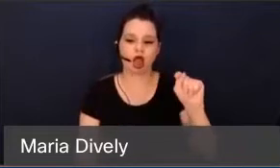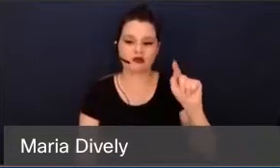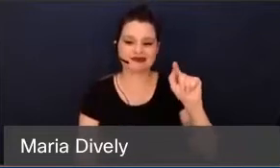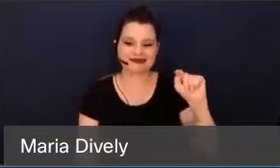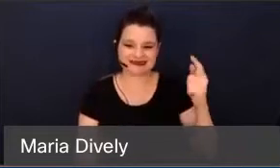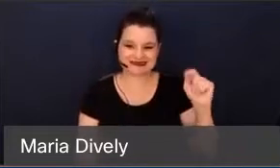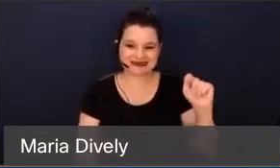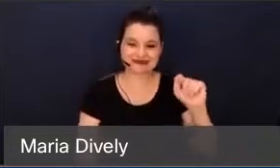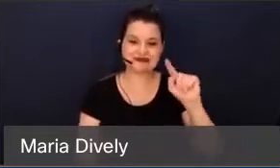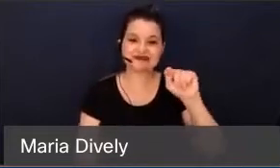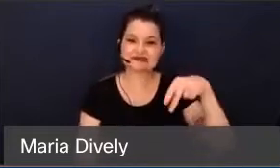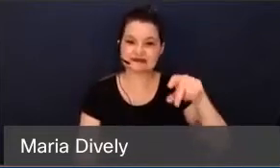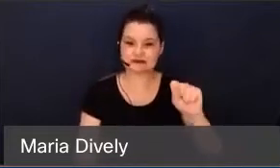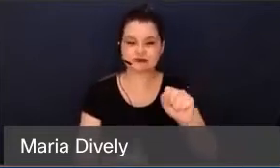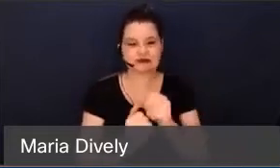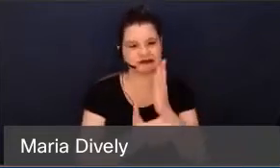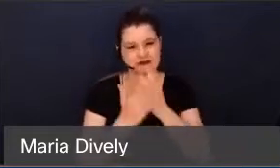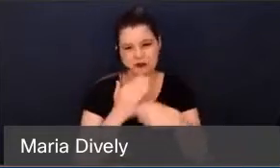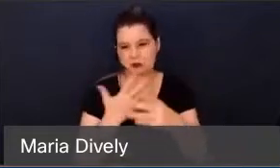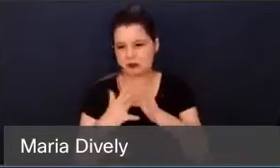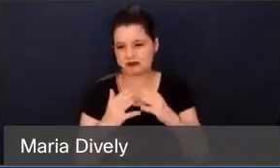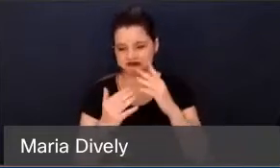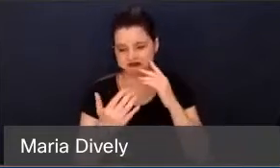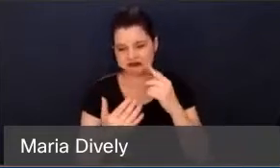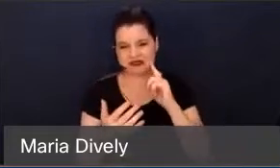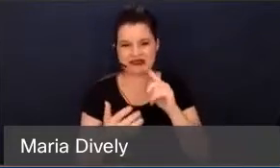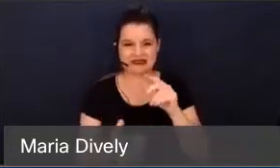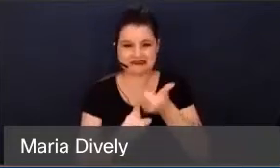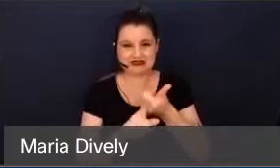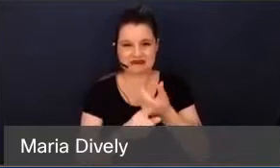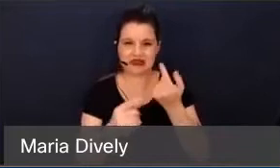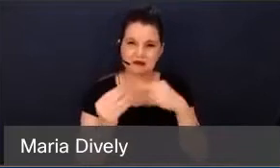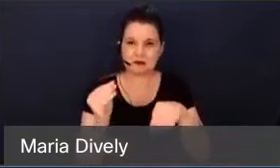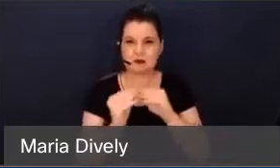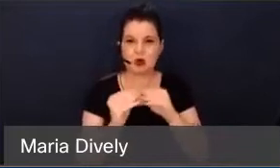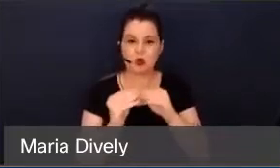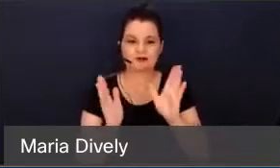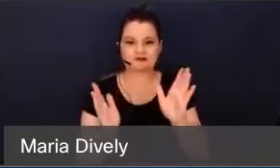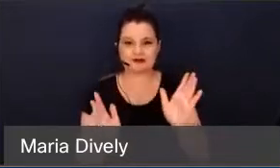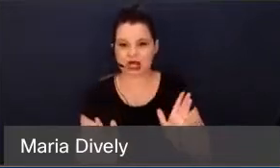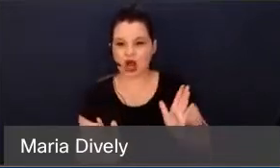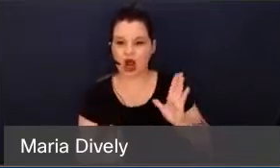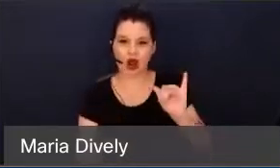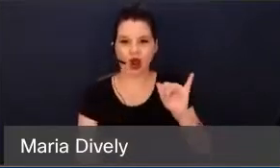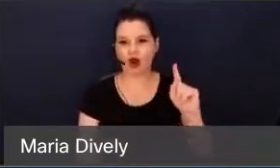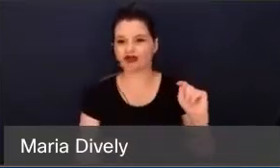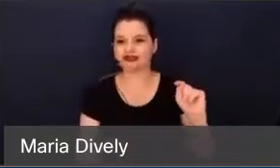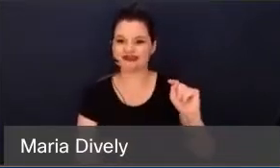Some of you probably found that Alt text can be a little bit more of an art form than a science.